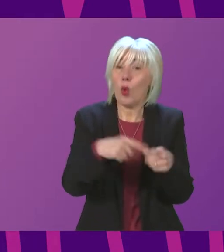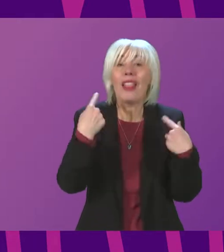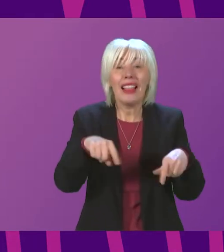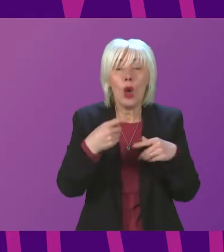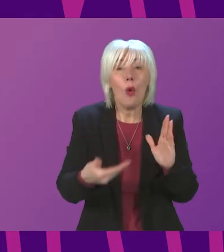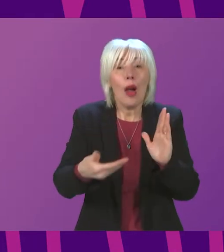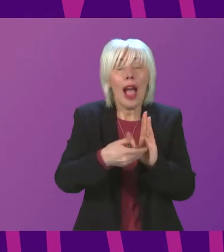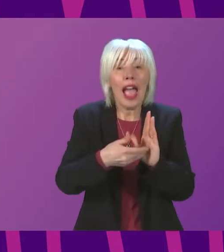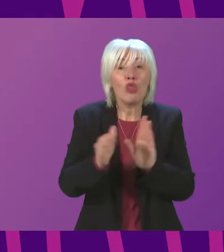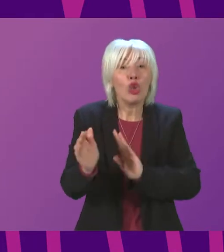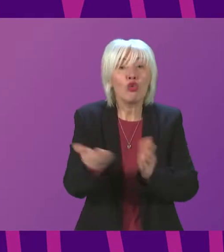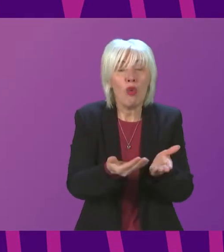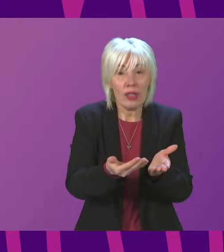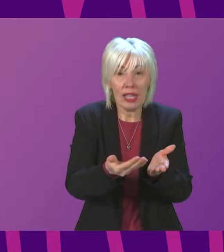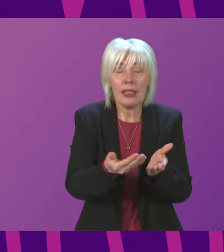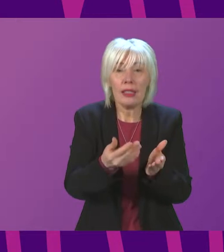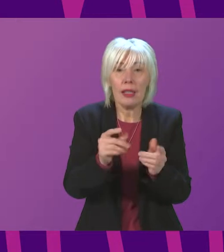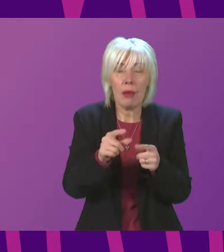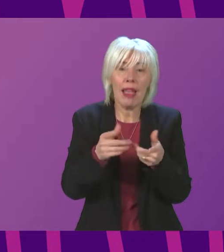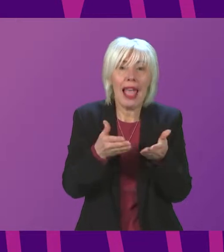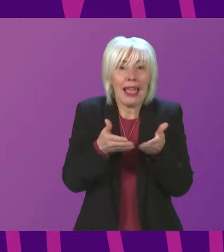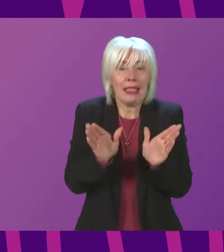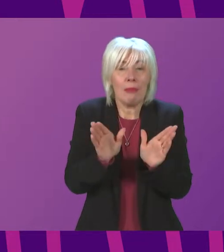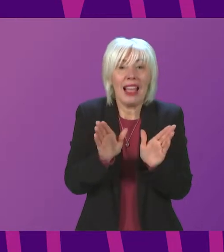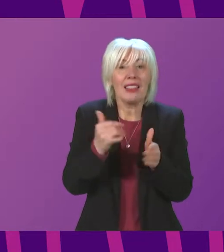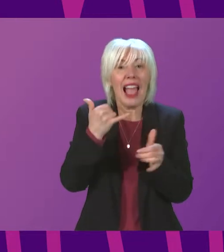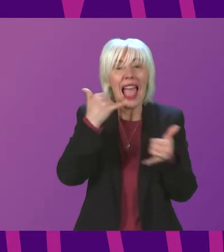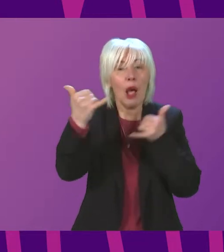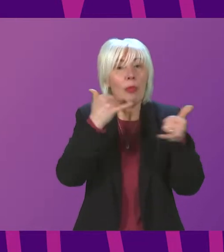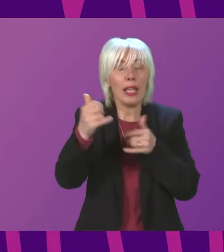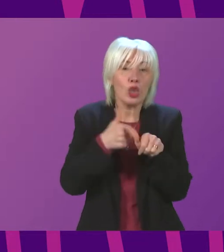additional services, including the expansion of helpline support, specific binge-eating